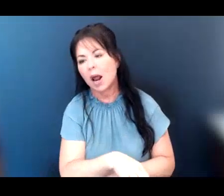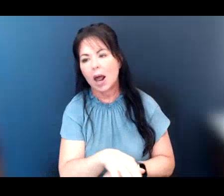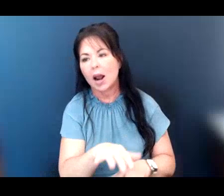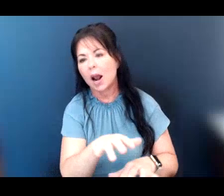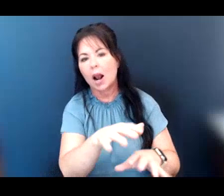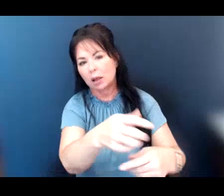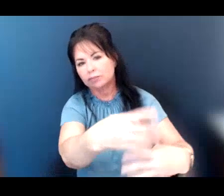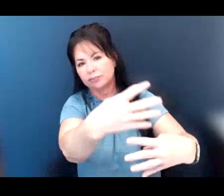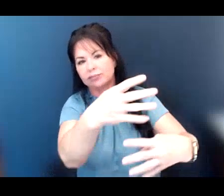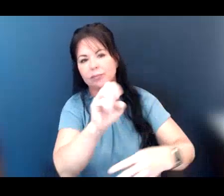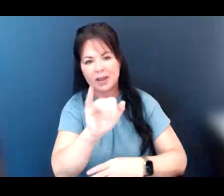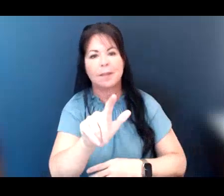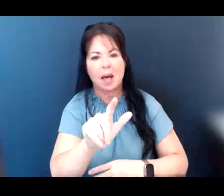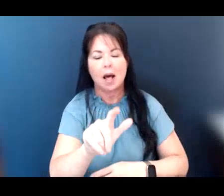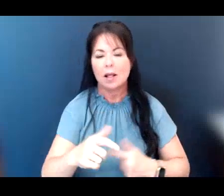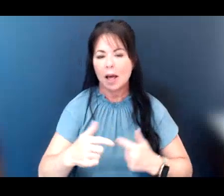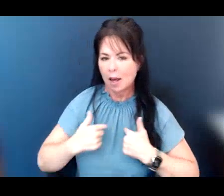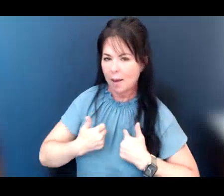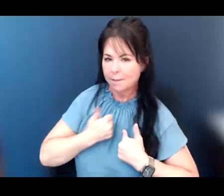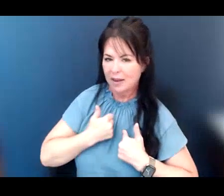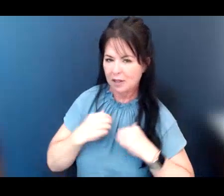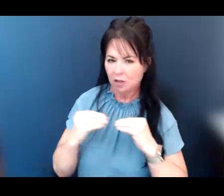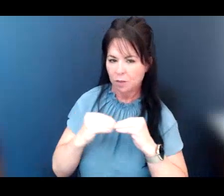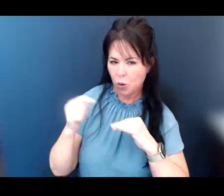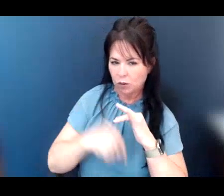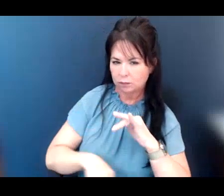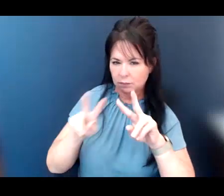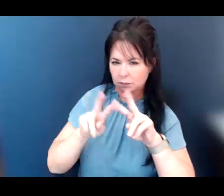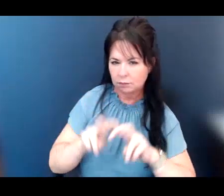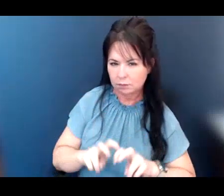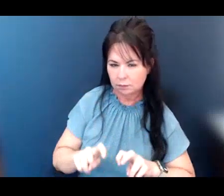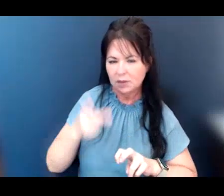And when I was looking into this a little bit, I came across some research out of the University of Washington, where they were doing